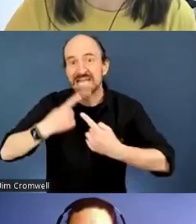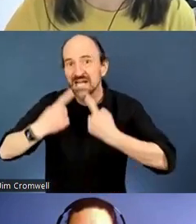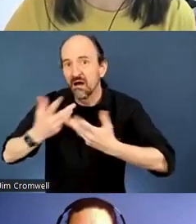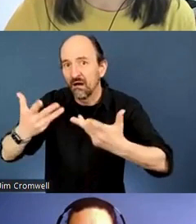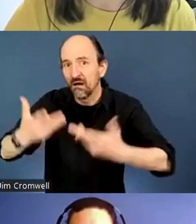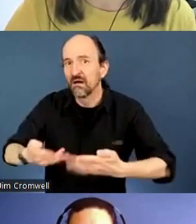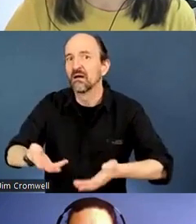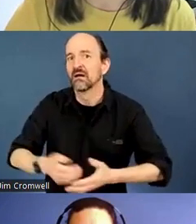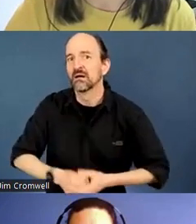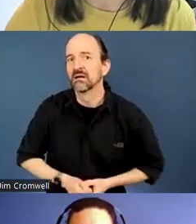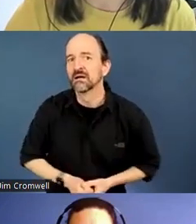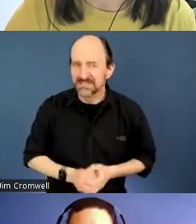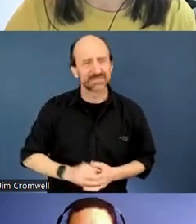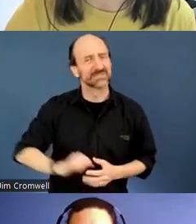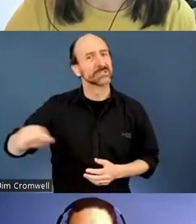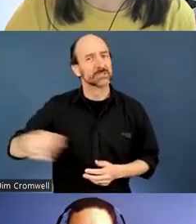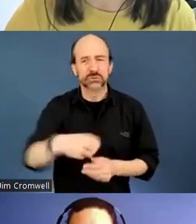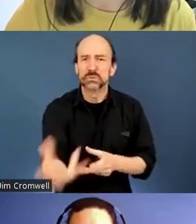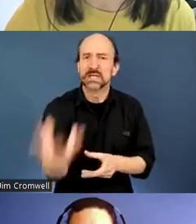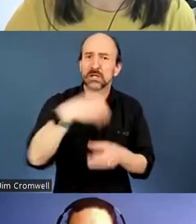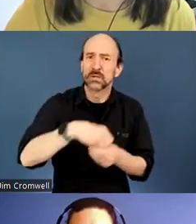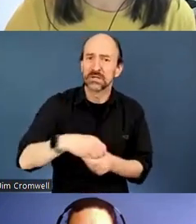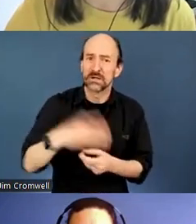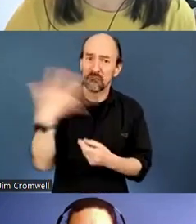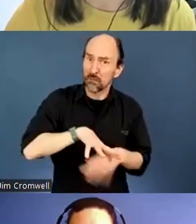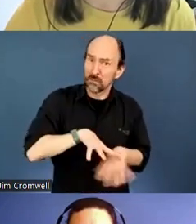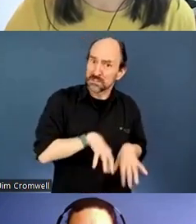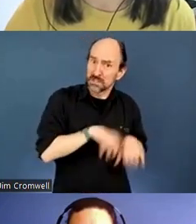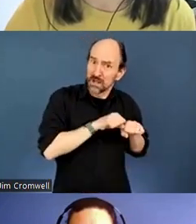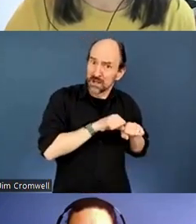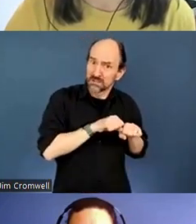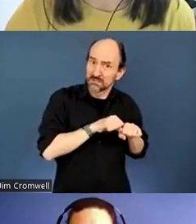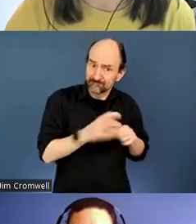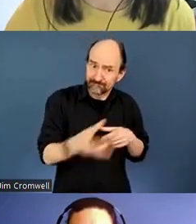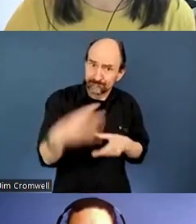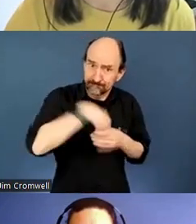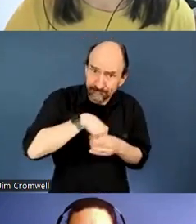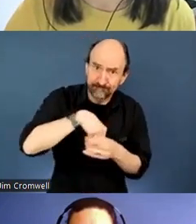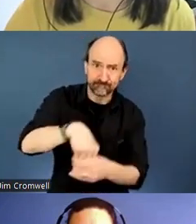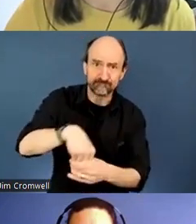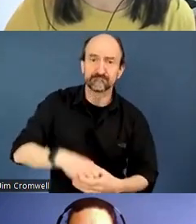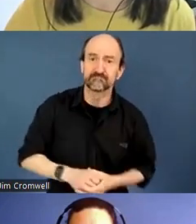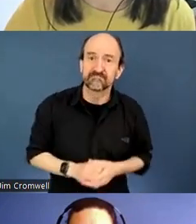through the whole process. So for us it makes sense, for us it is